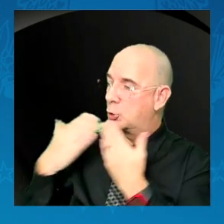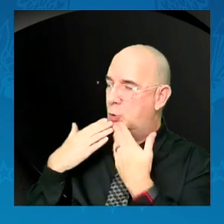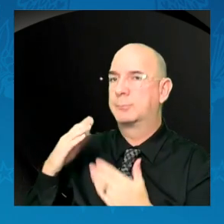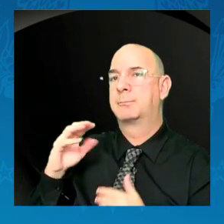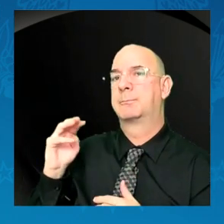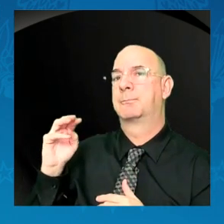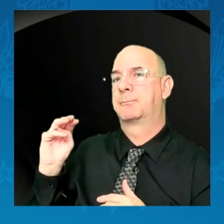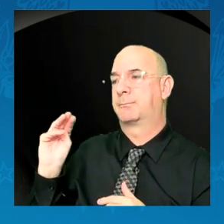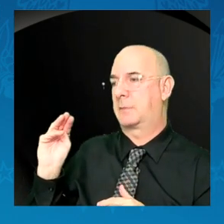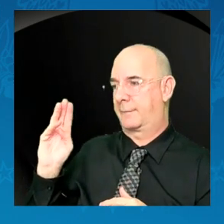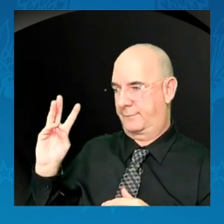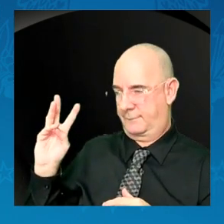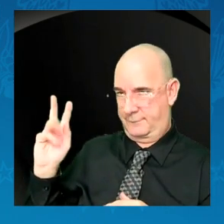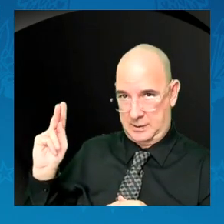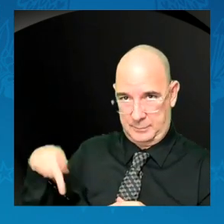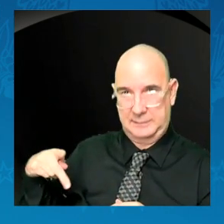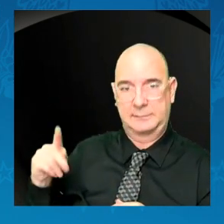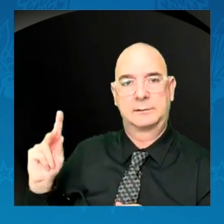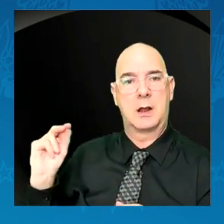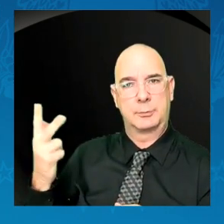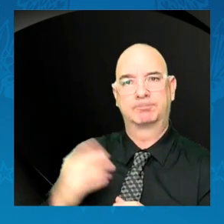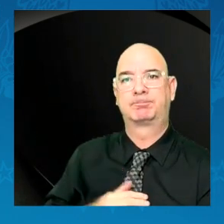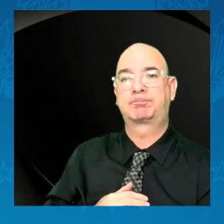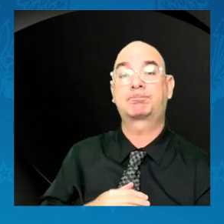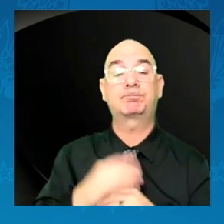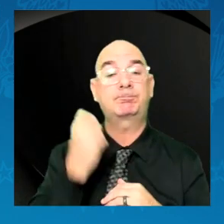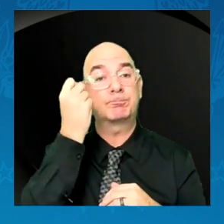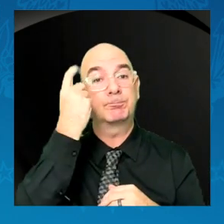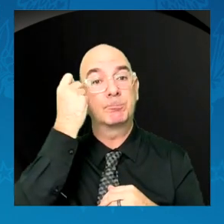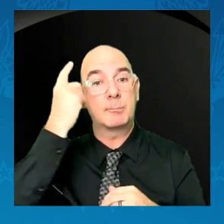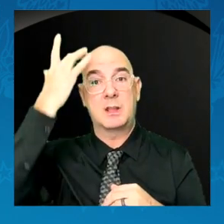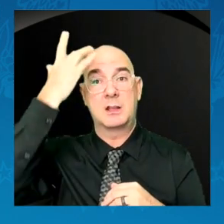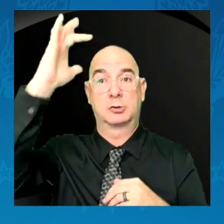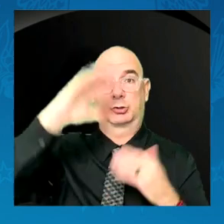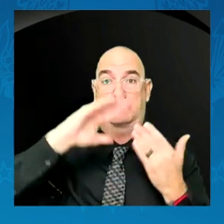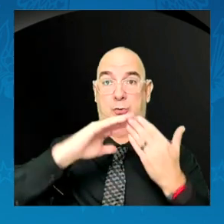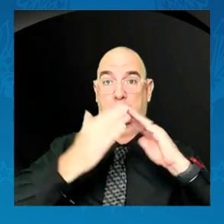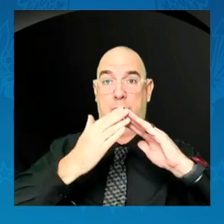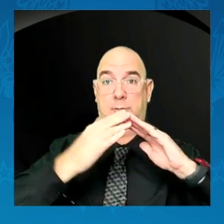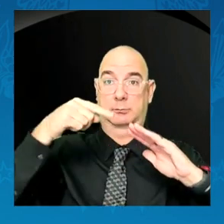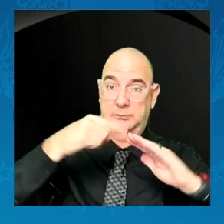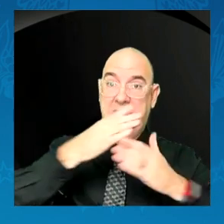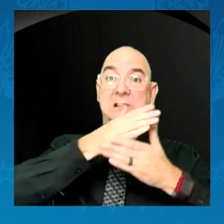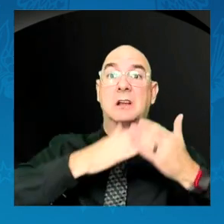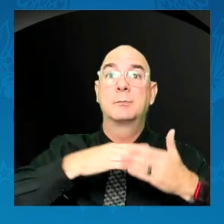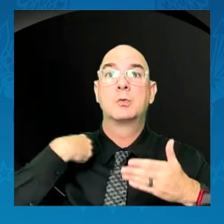to represent the intelligence community and particularly with some of my really wonderful colleagues, the director of the NRO,